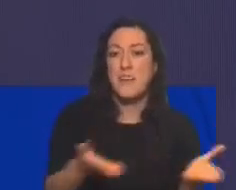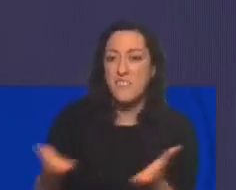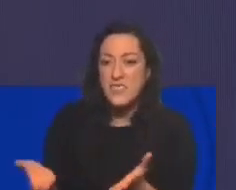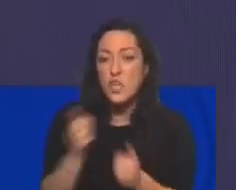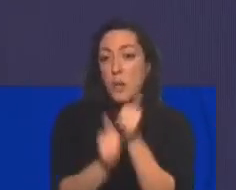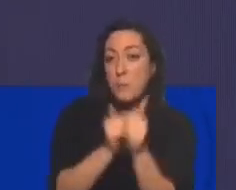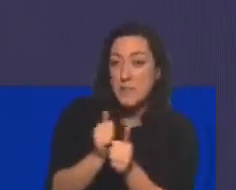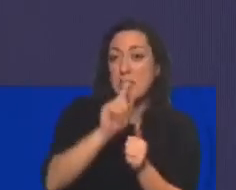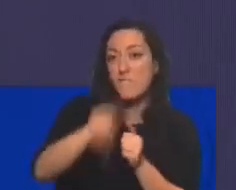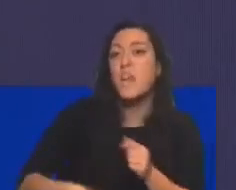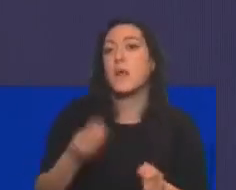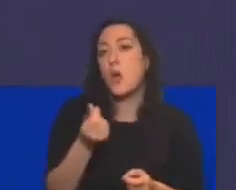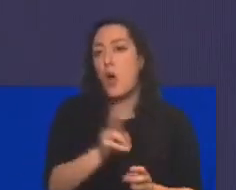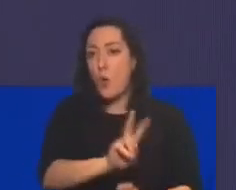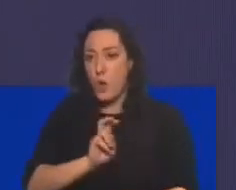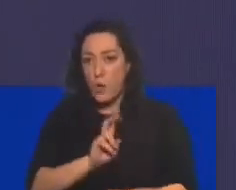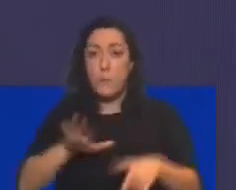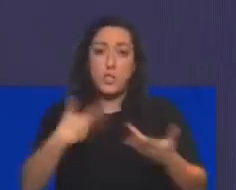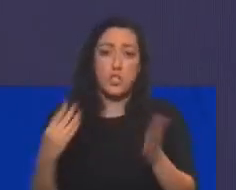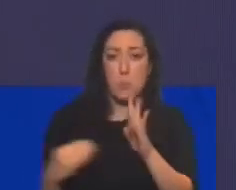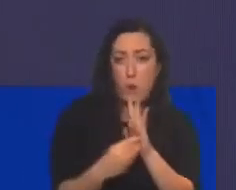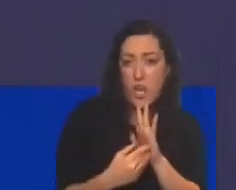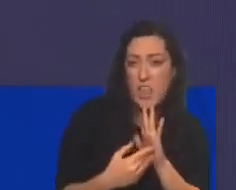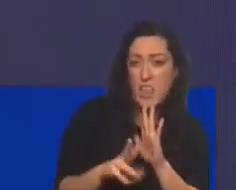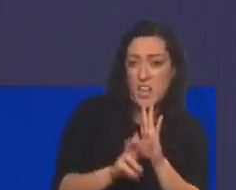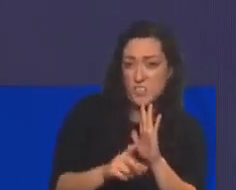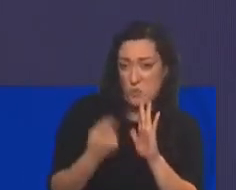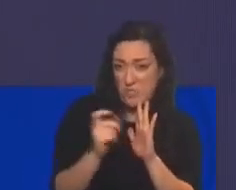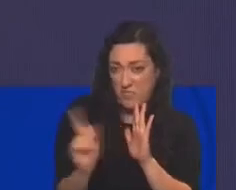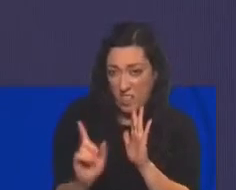companies. Therefore, I don't have to put the income. That's an aberration.